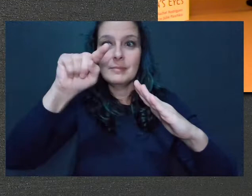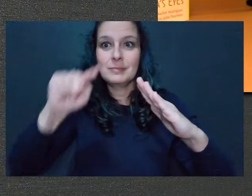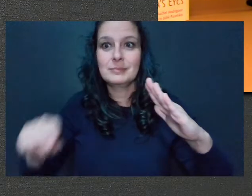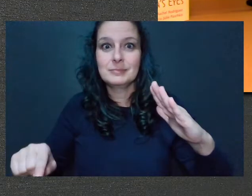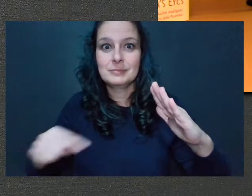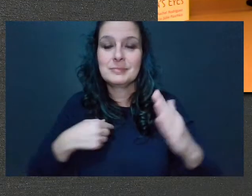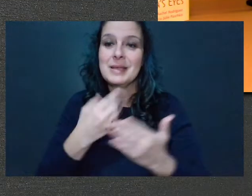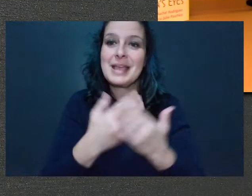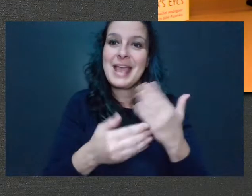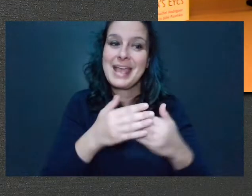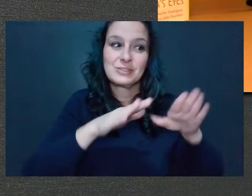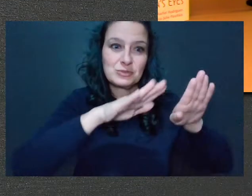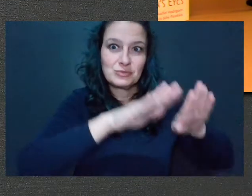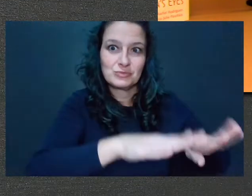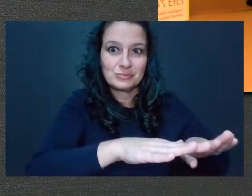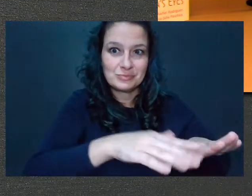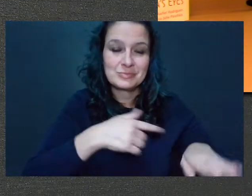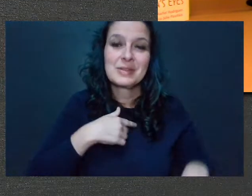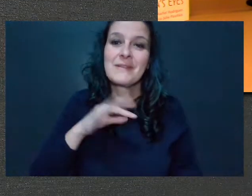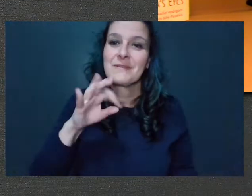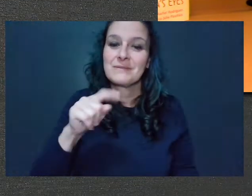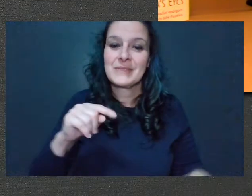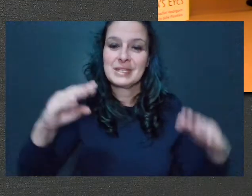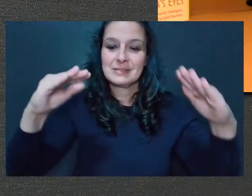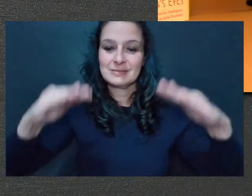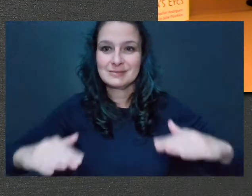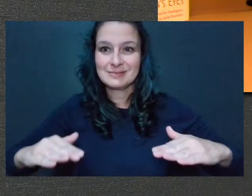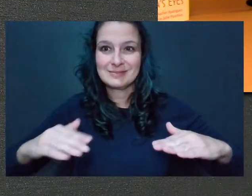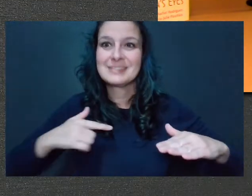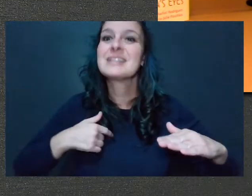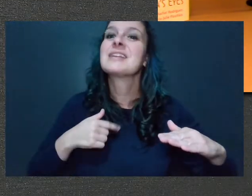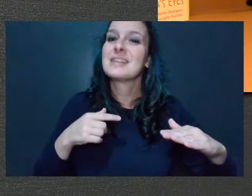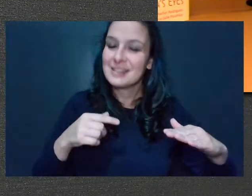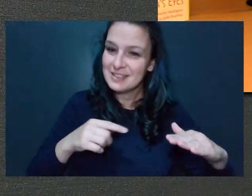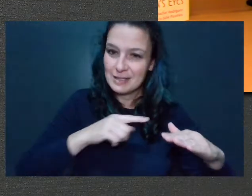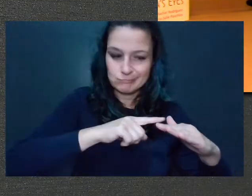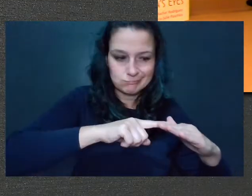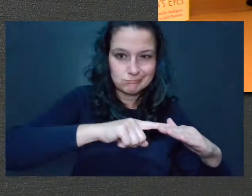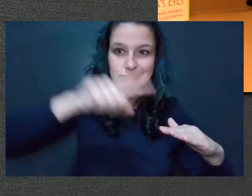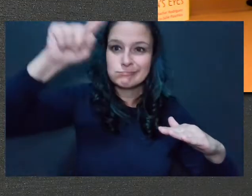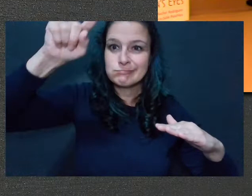with your hands on the ground and your feet on the ground to make like a little peak.